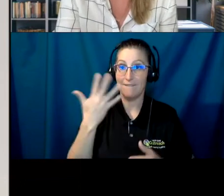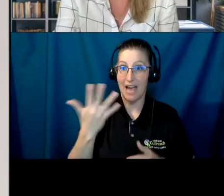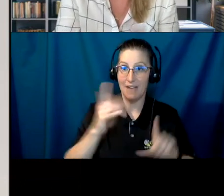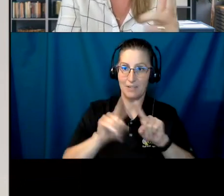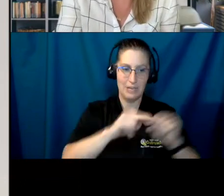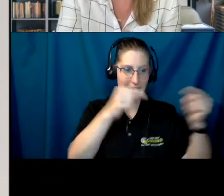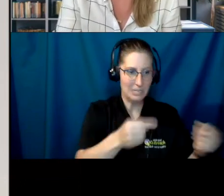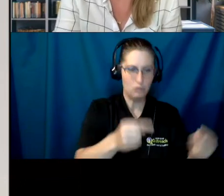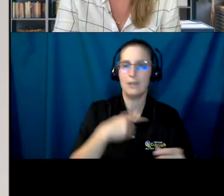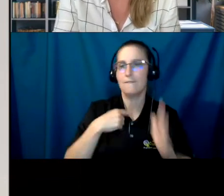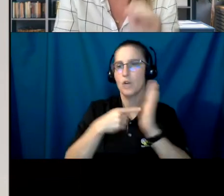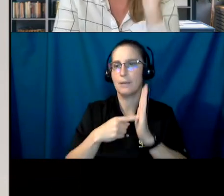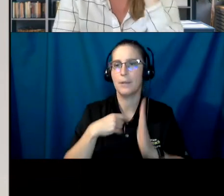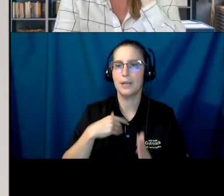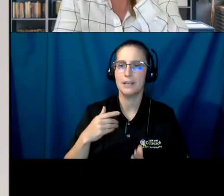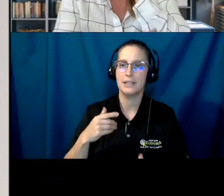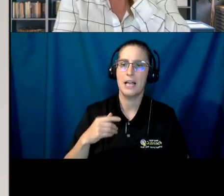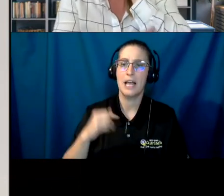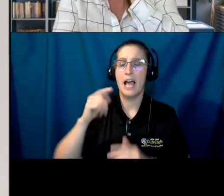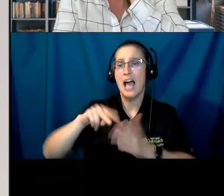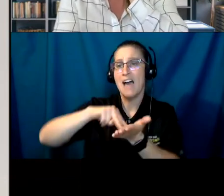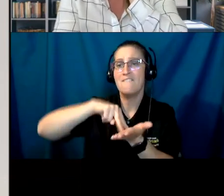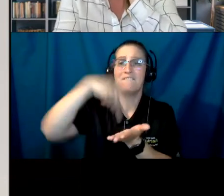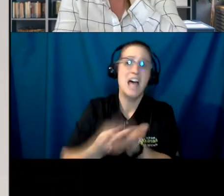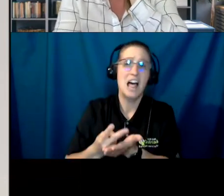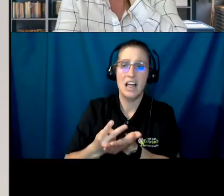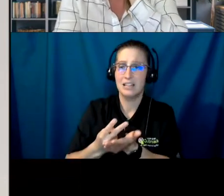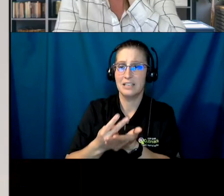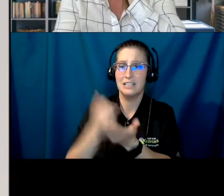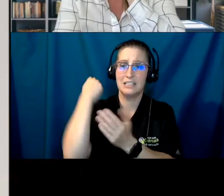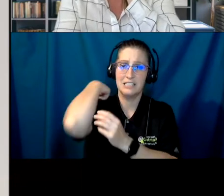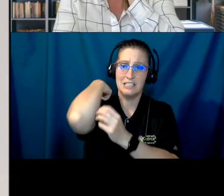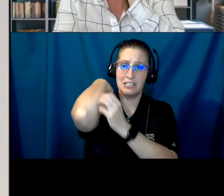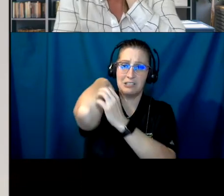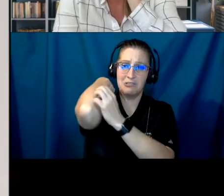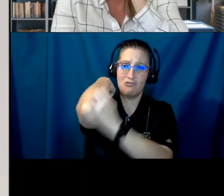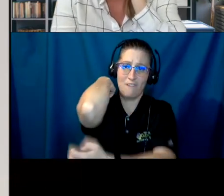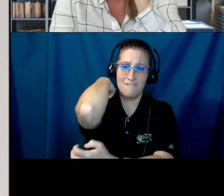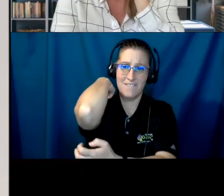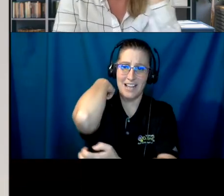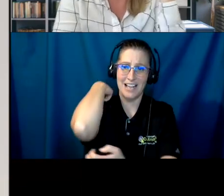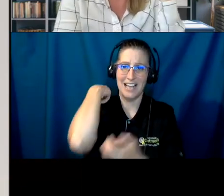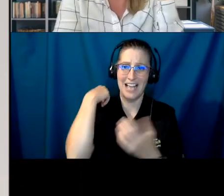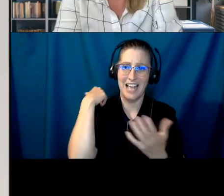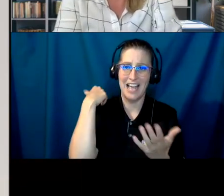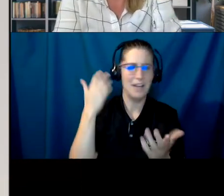it would be like a scab, they fell in. Oh my gosh, I've got a scab on their elbow got